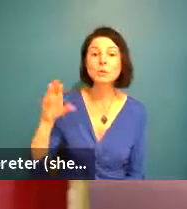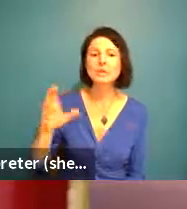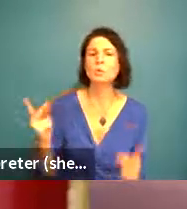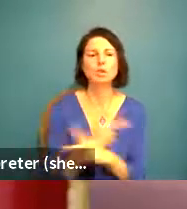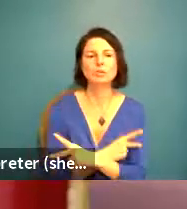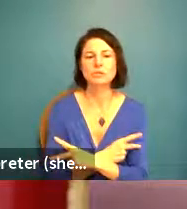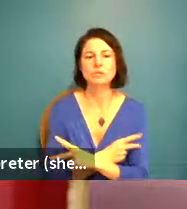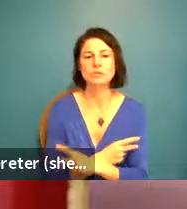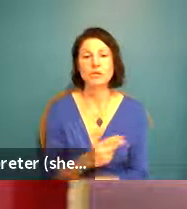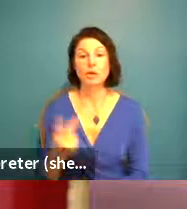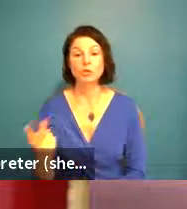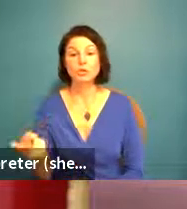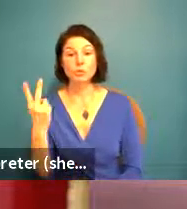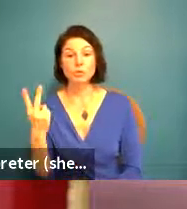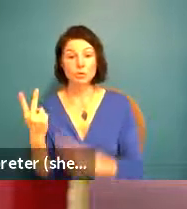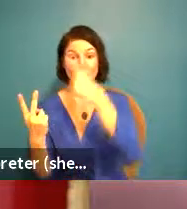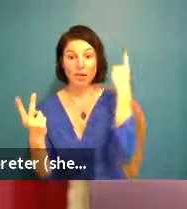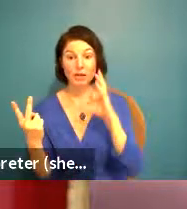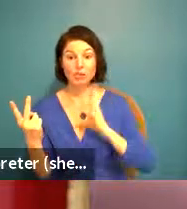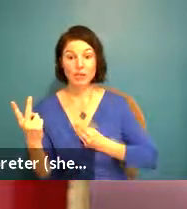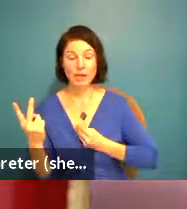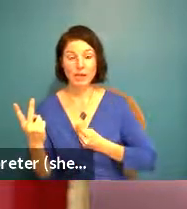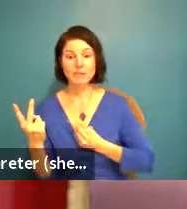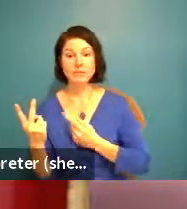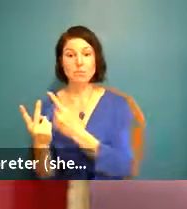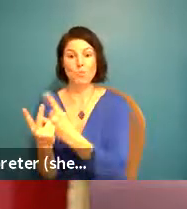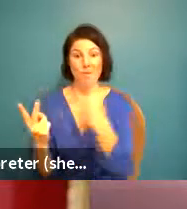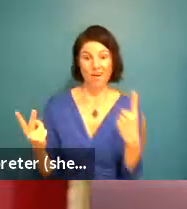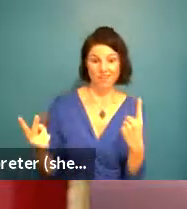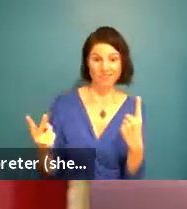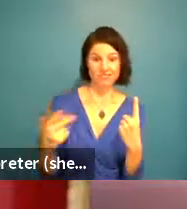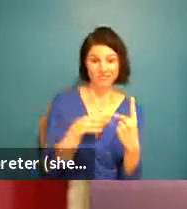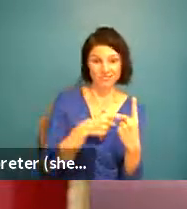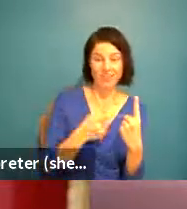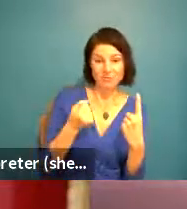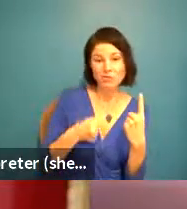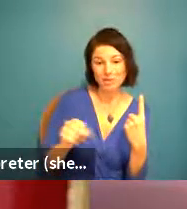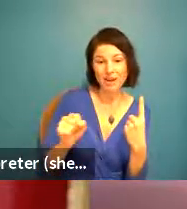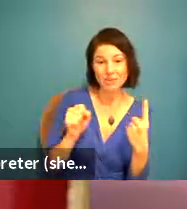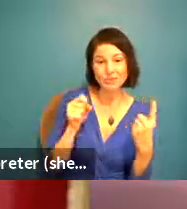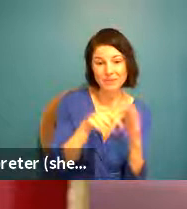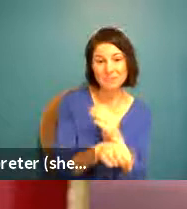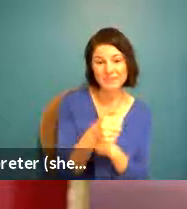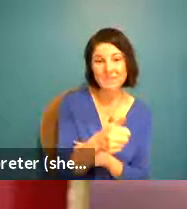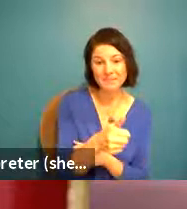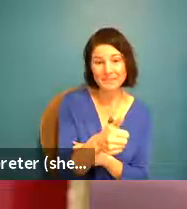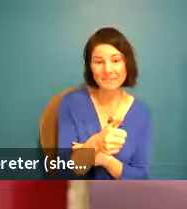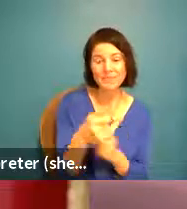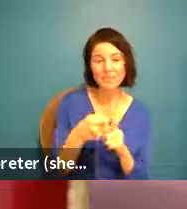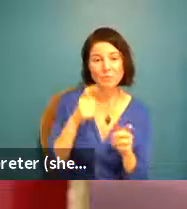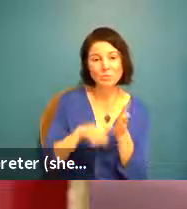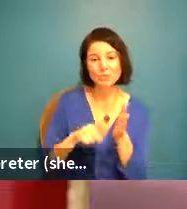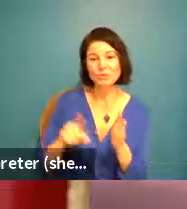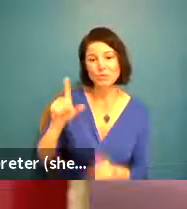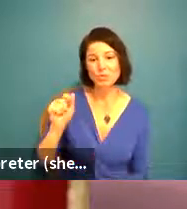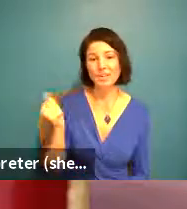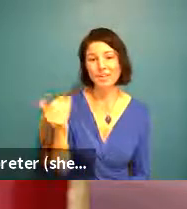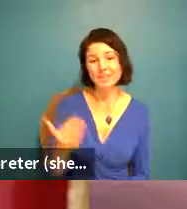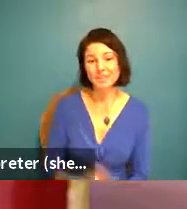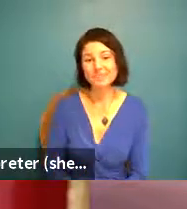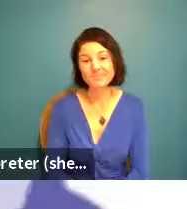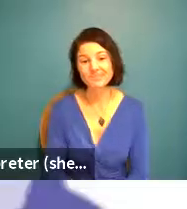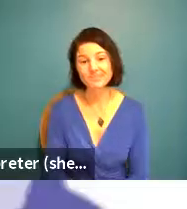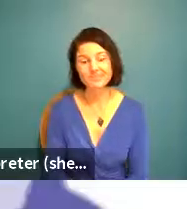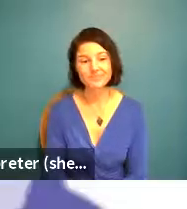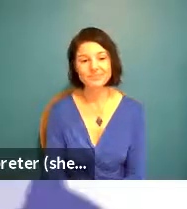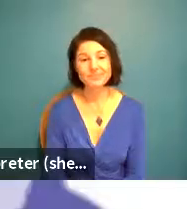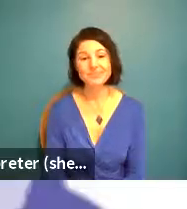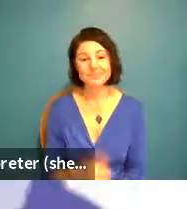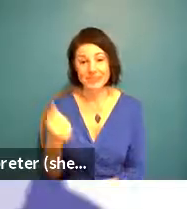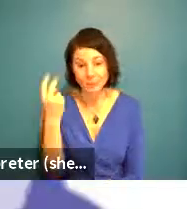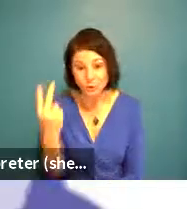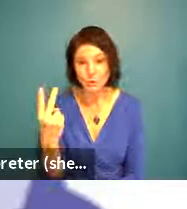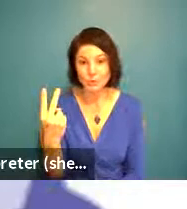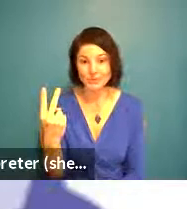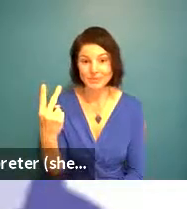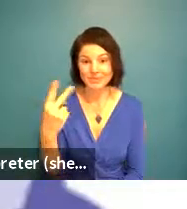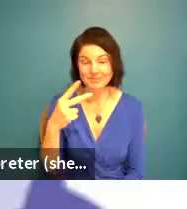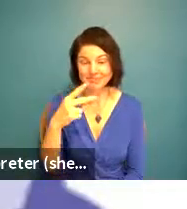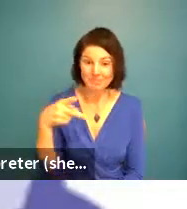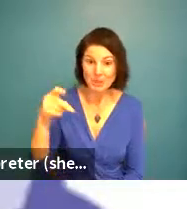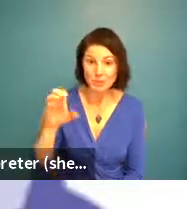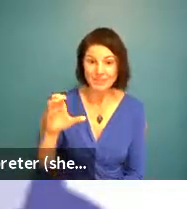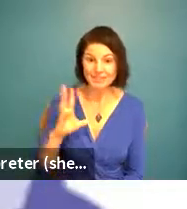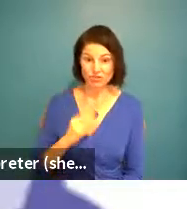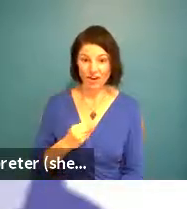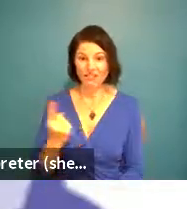two black transgender individuals has attempted suicide according to a study survey in 2015. One out of every two. And keep in